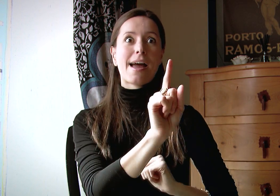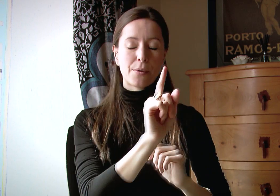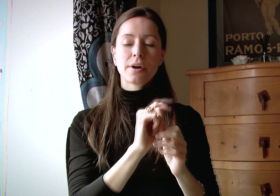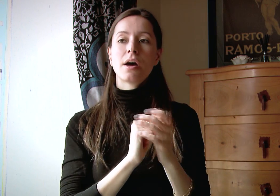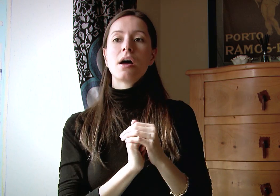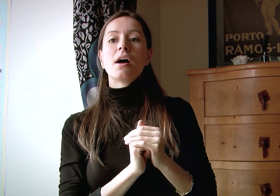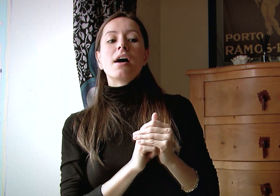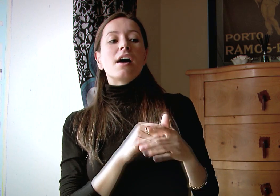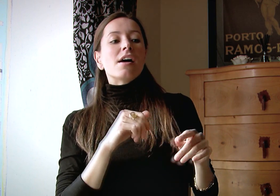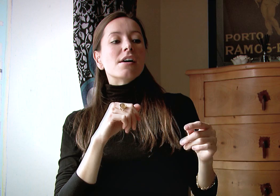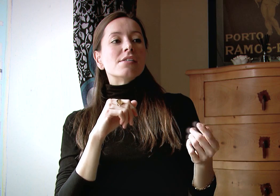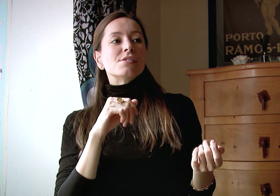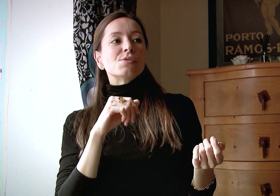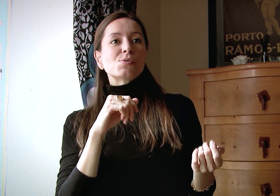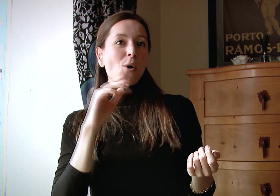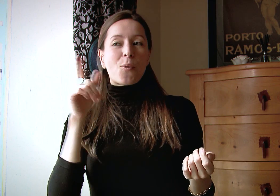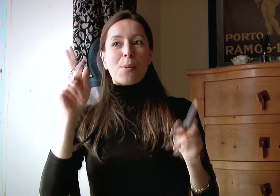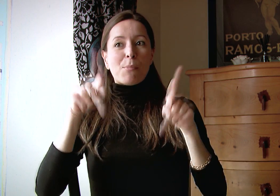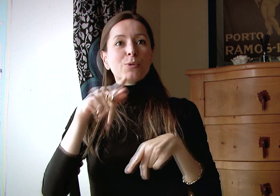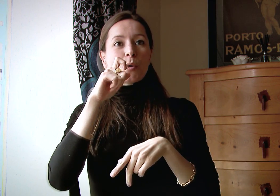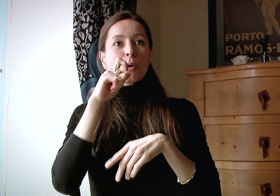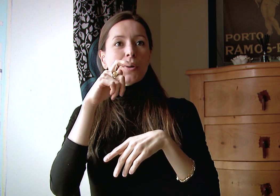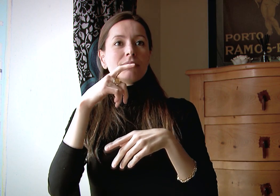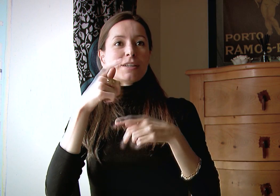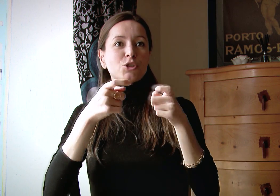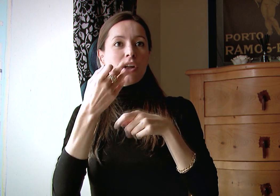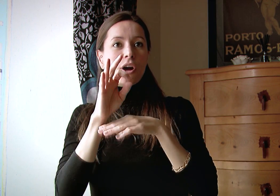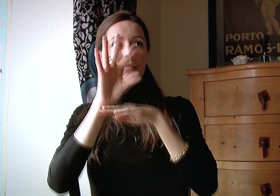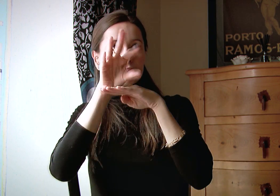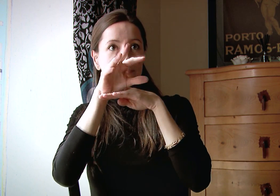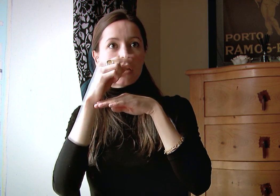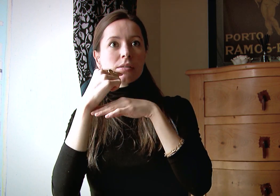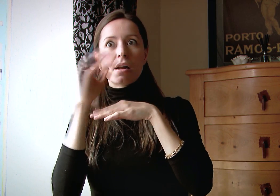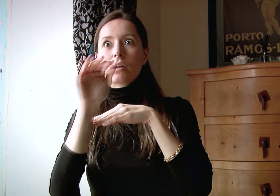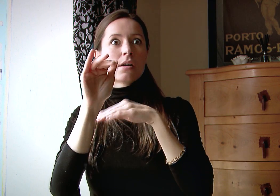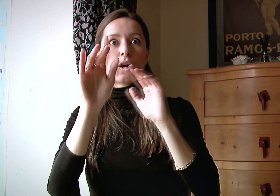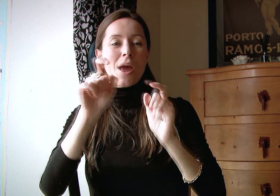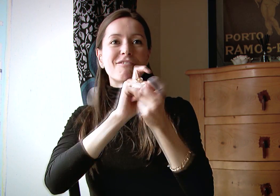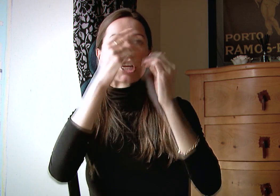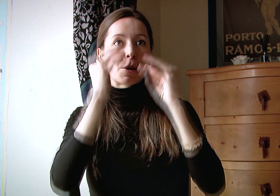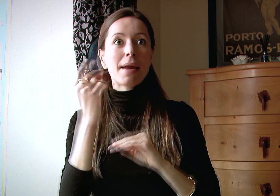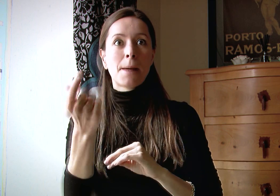the person who was in charge of the cameras noticed and told her that her makeup had to be changed. She had to be on stage